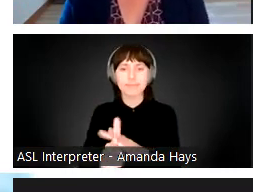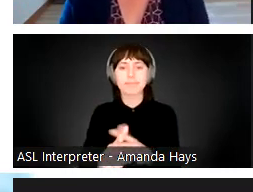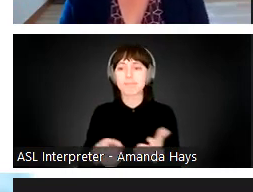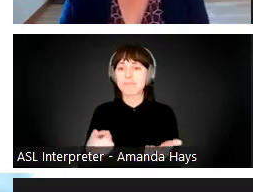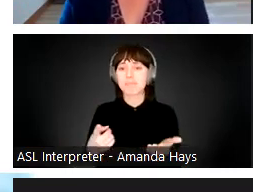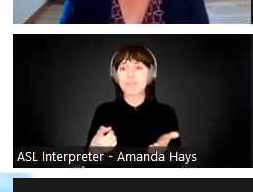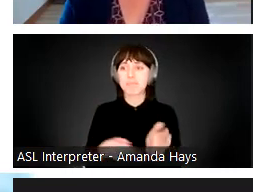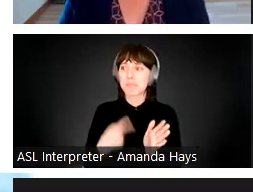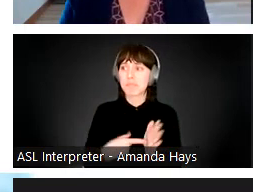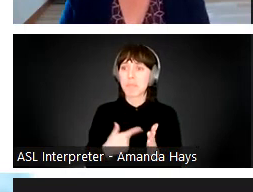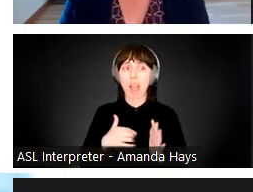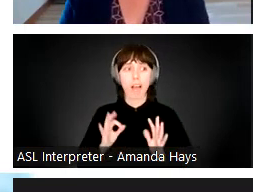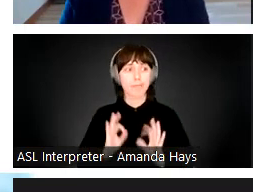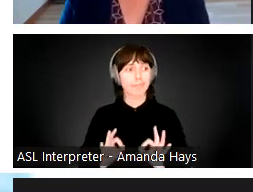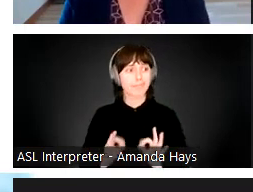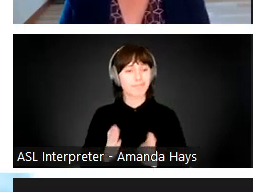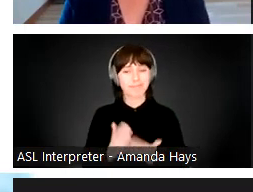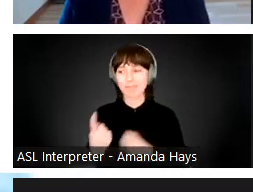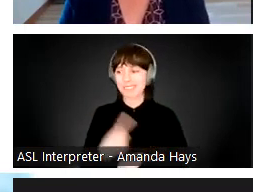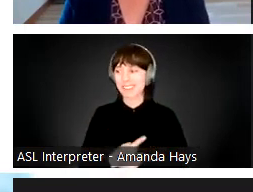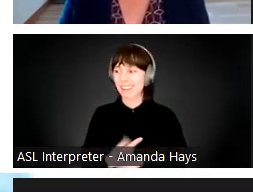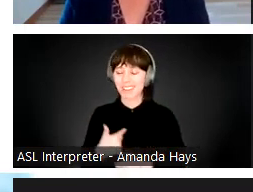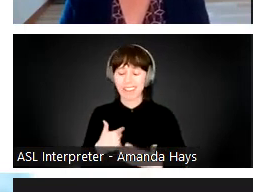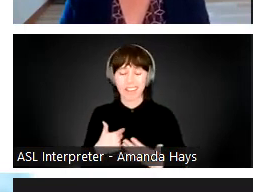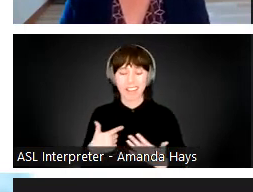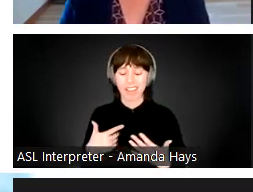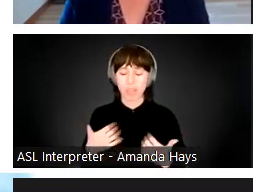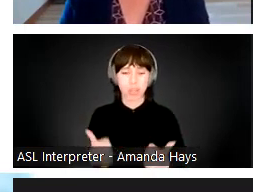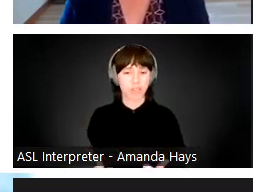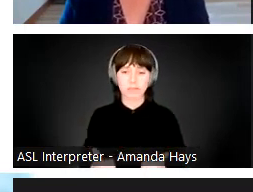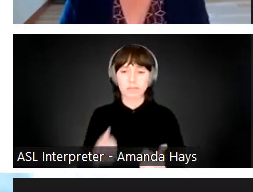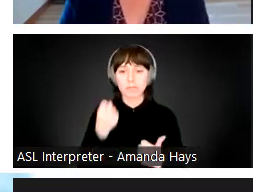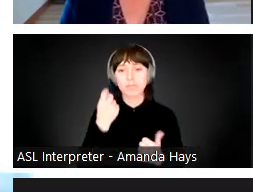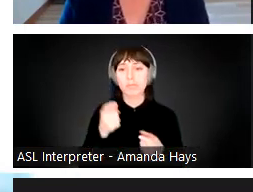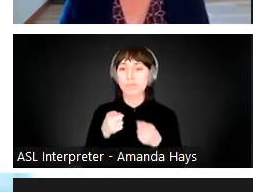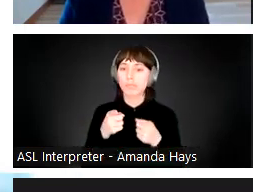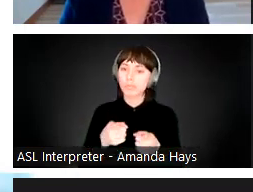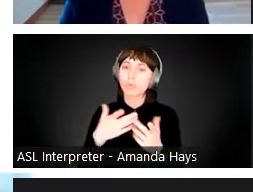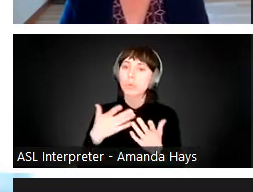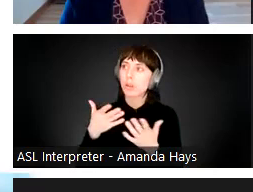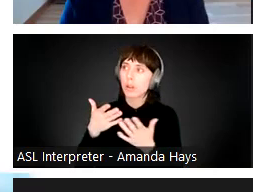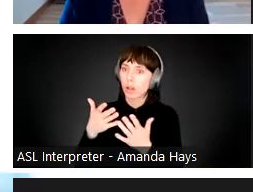great, some days I'm not doing great- but when you're qualifying for services or